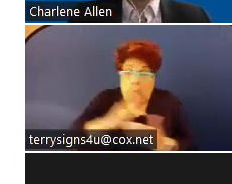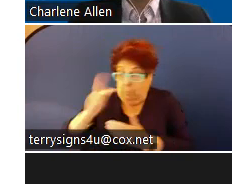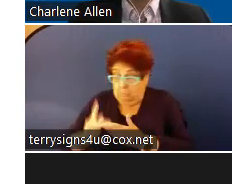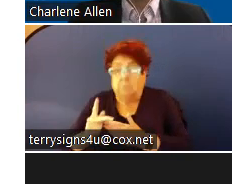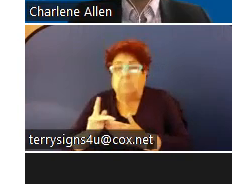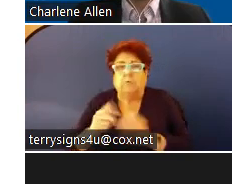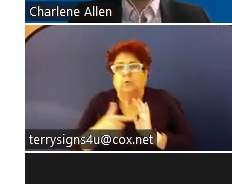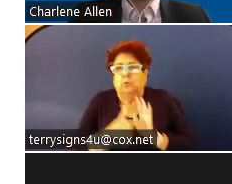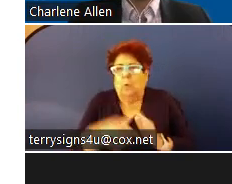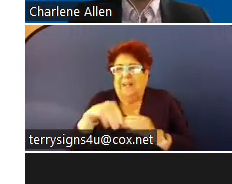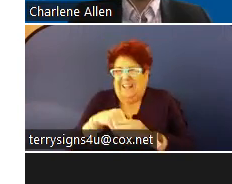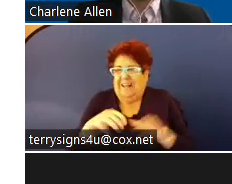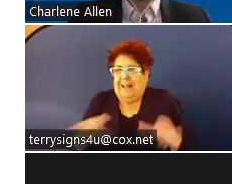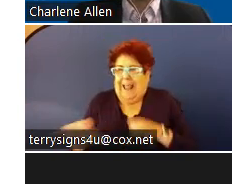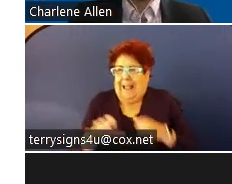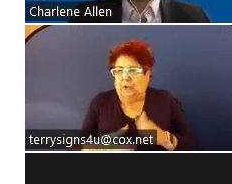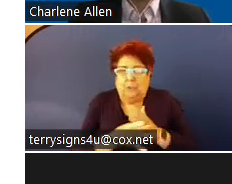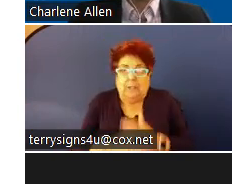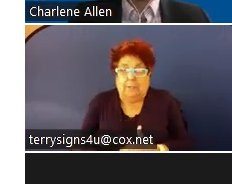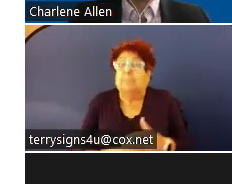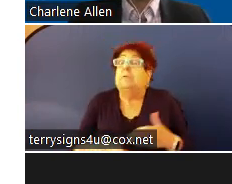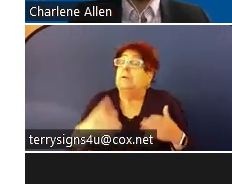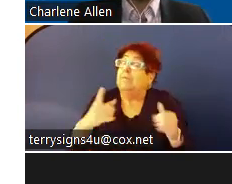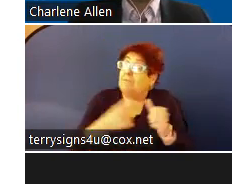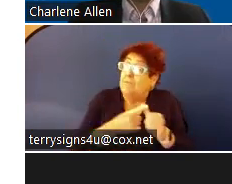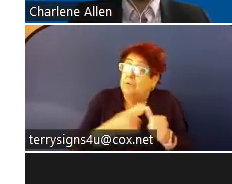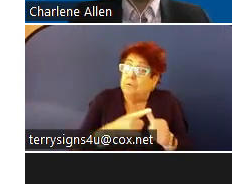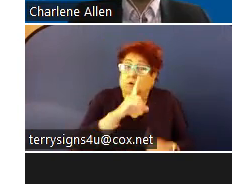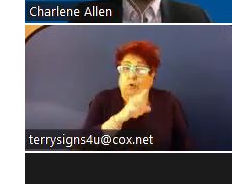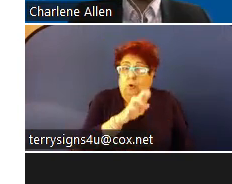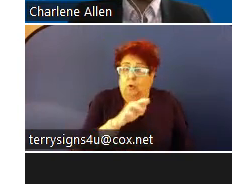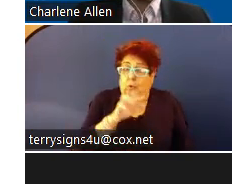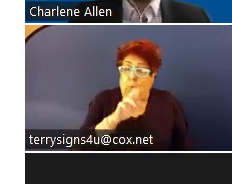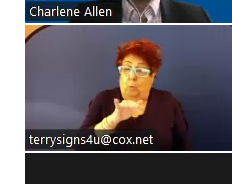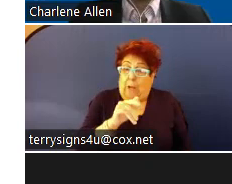First is my distinct pleasure to welcome Doctor Ryan Lavalley and